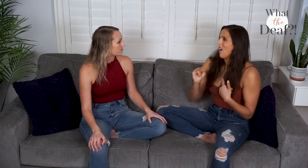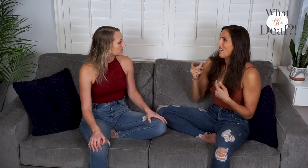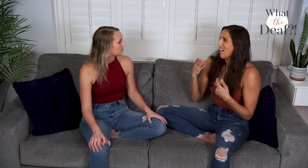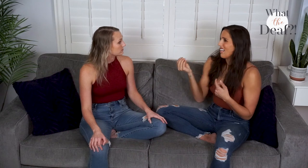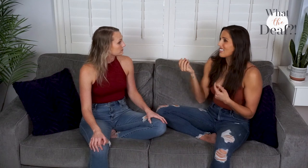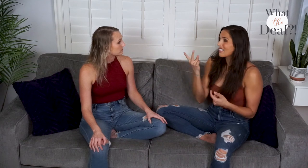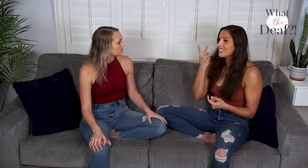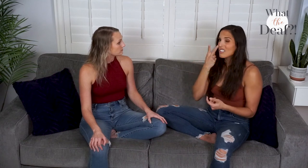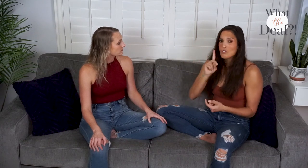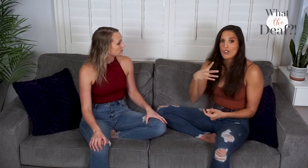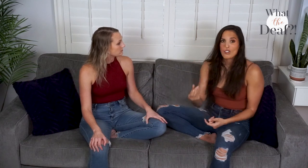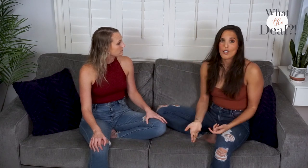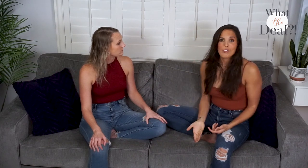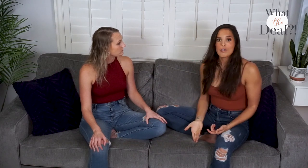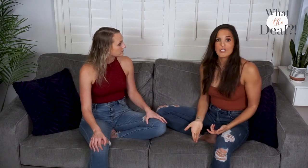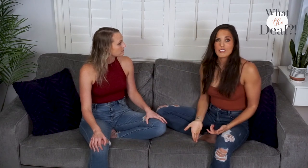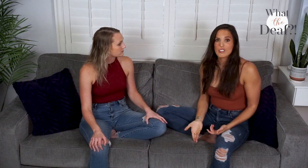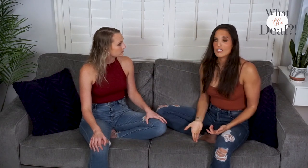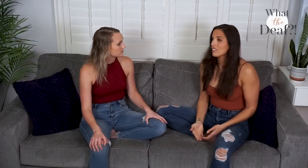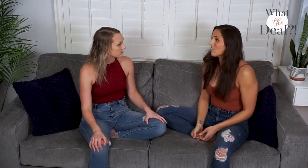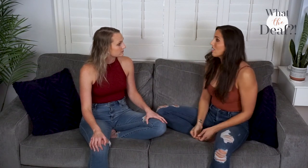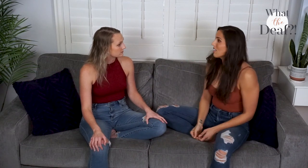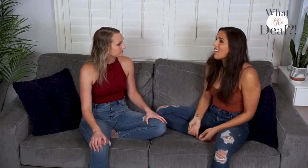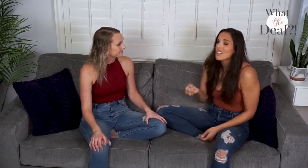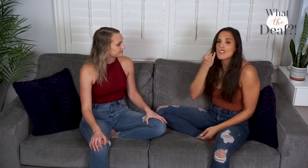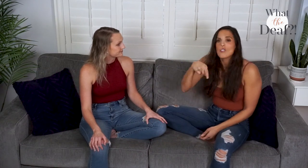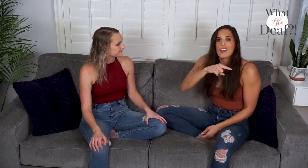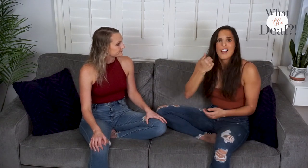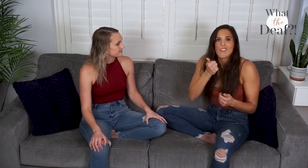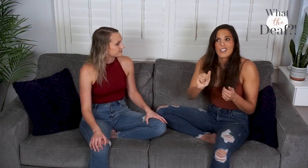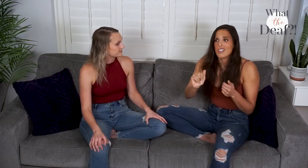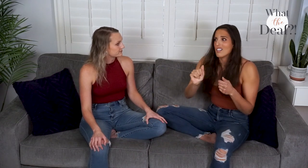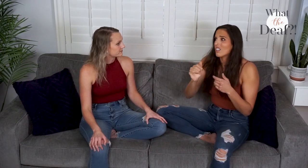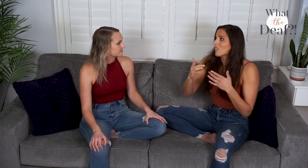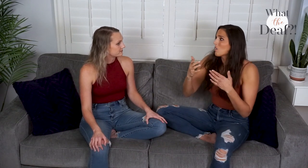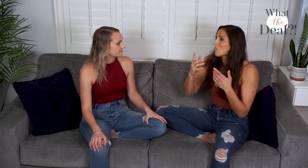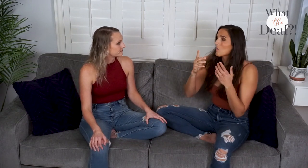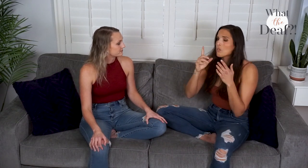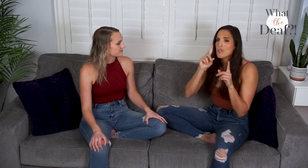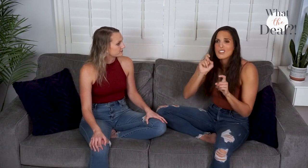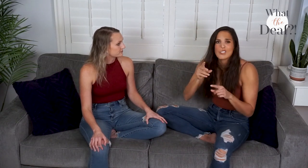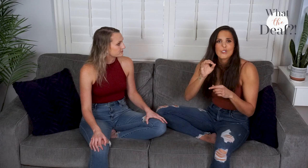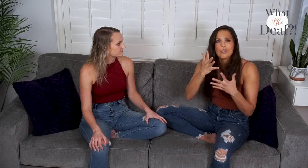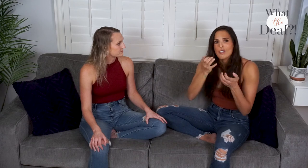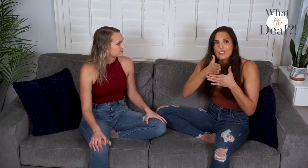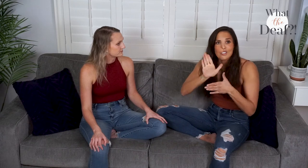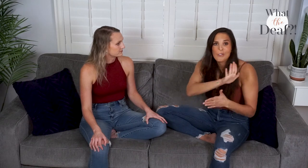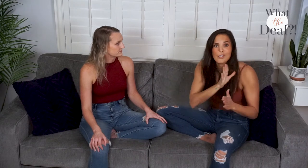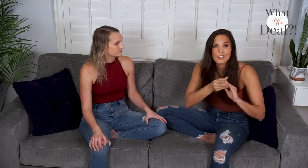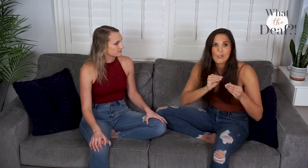about it and seeing where it goes is how we start. And if you have any questions or you wanna share your stories